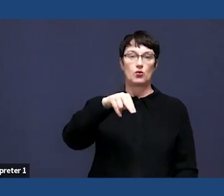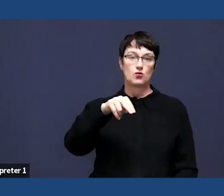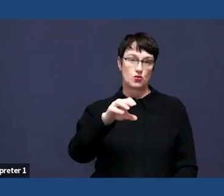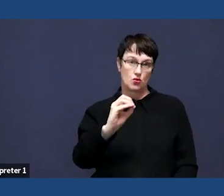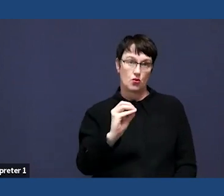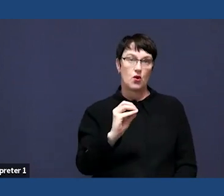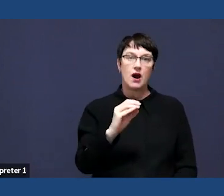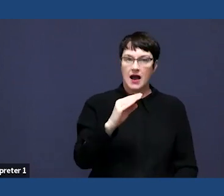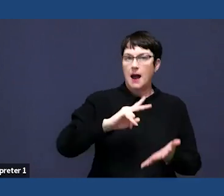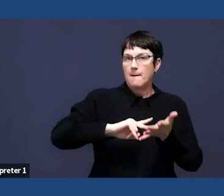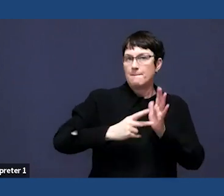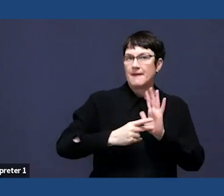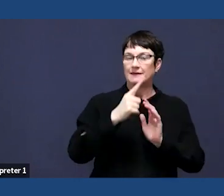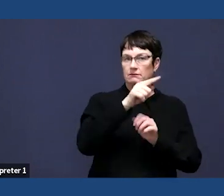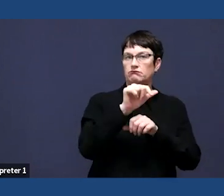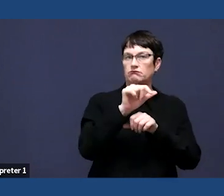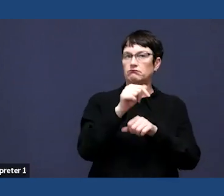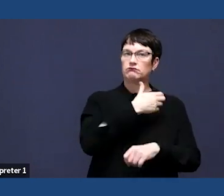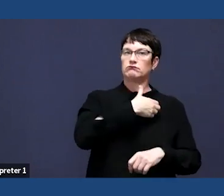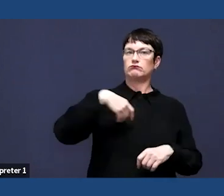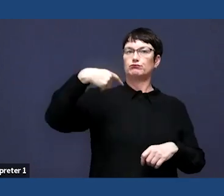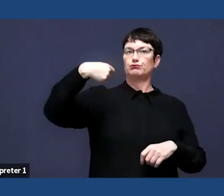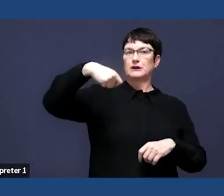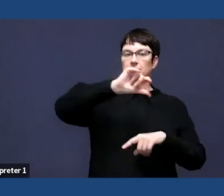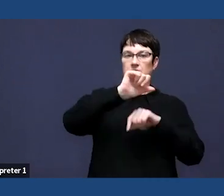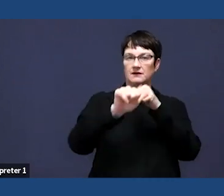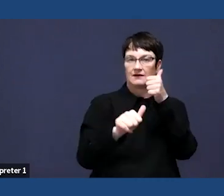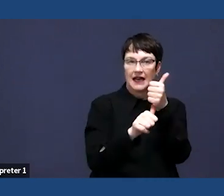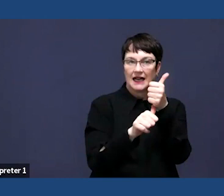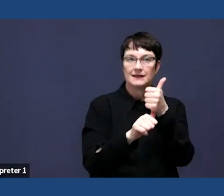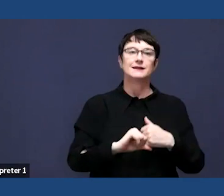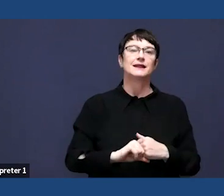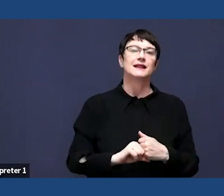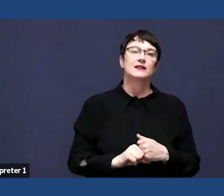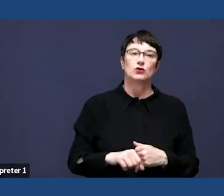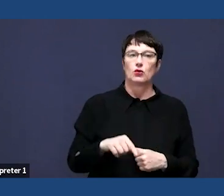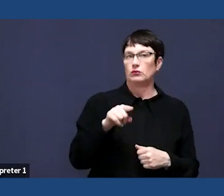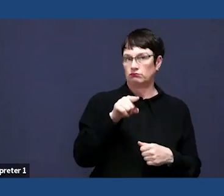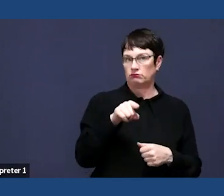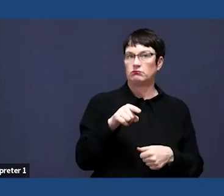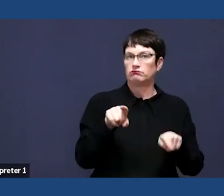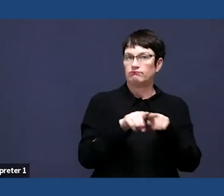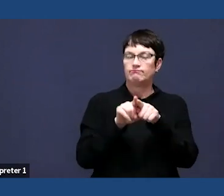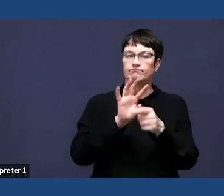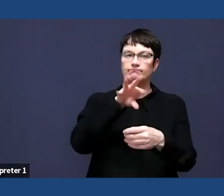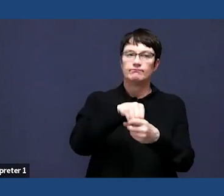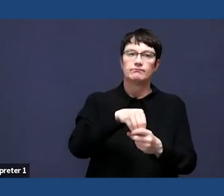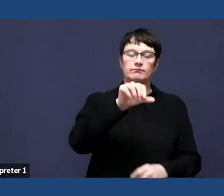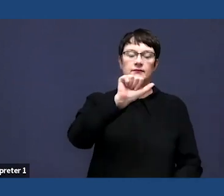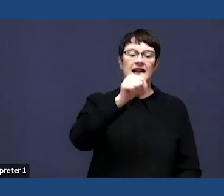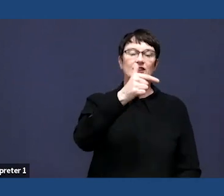Lability but not least, Silvia Neira, vice president of global initiative on ageing,